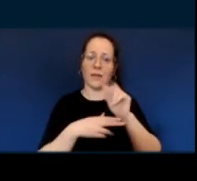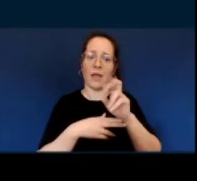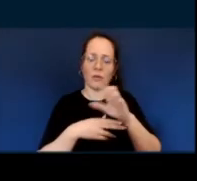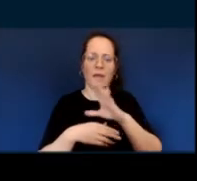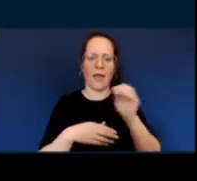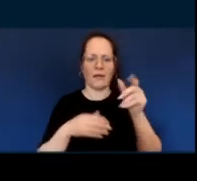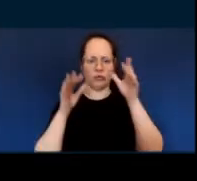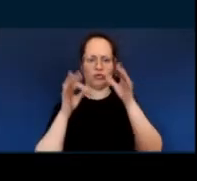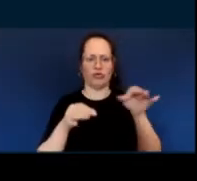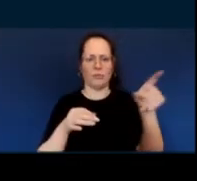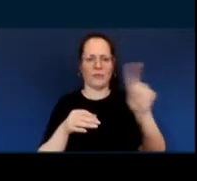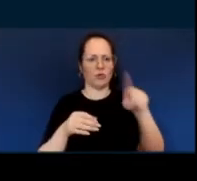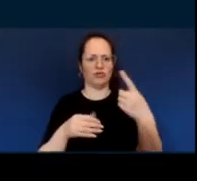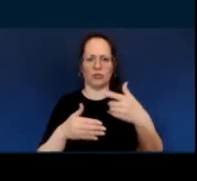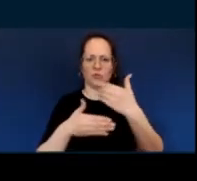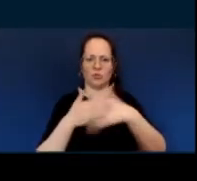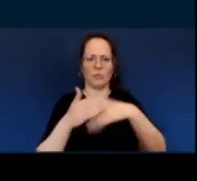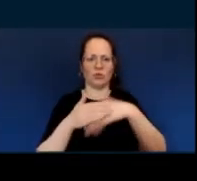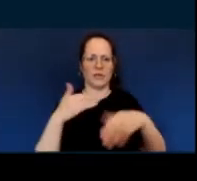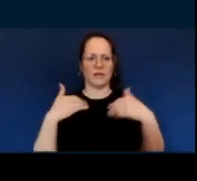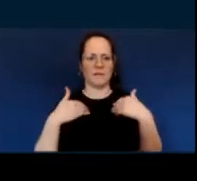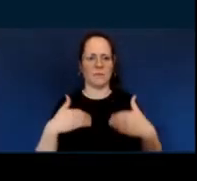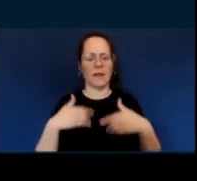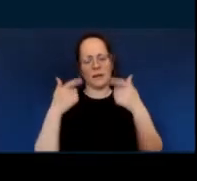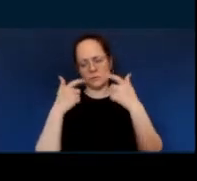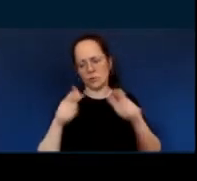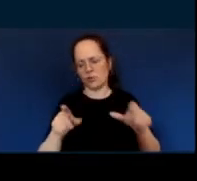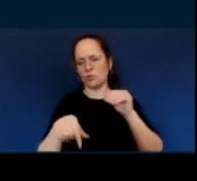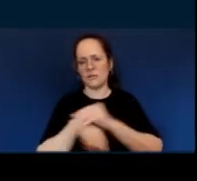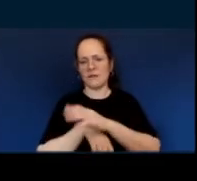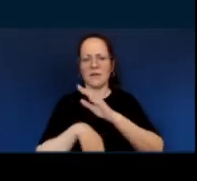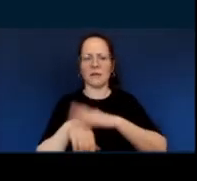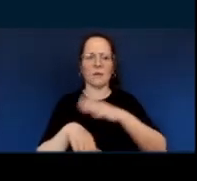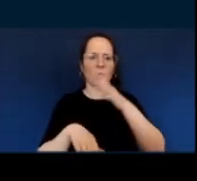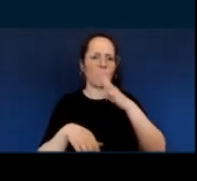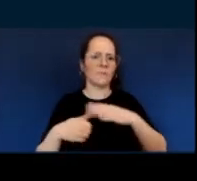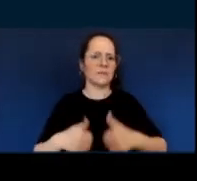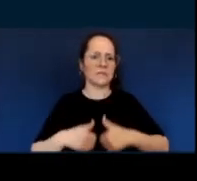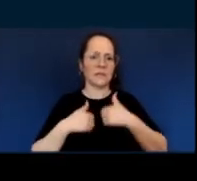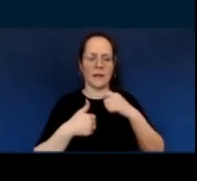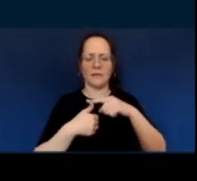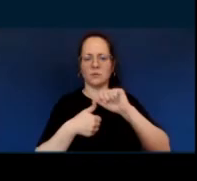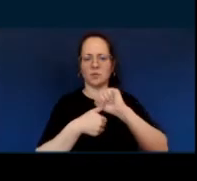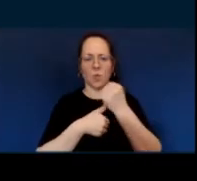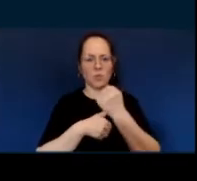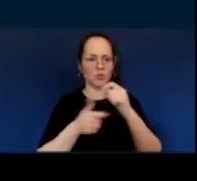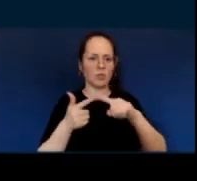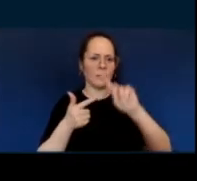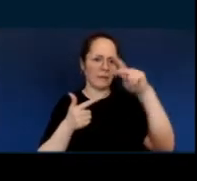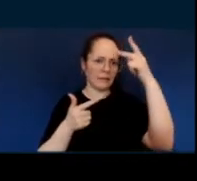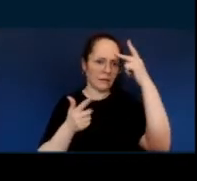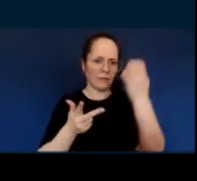PROW FOUND EFFECTS ON EVERY ASPECT OF HER LIFE, SOCIAL, PHYSICAL, POLITICAL, AND MORE,